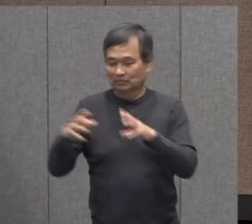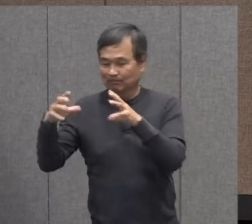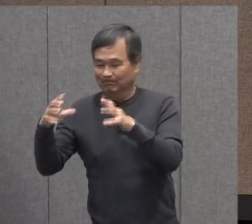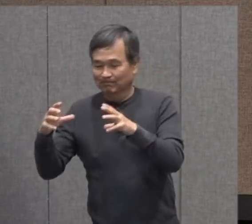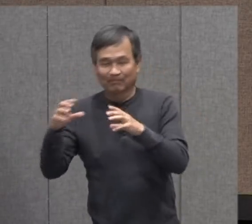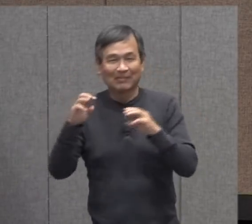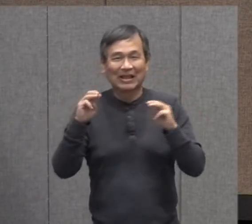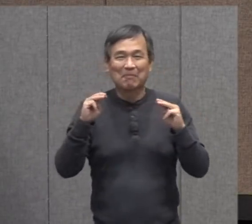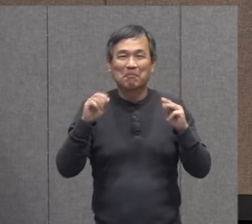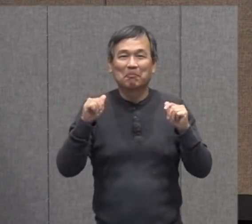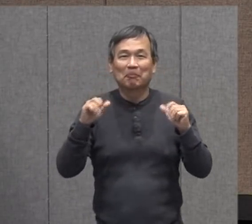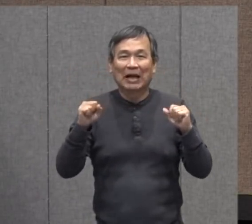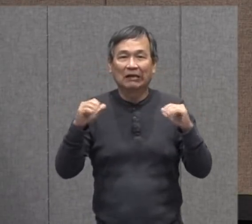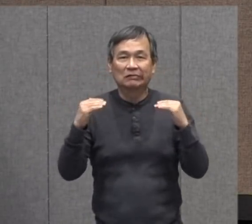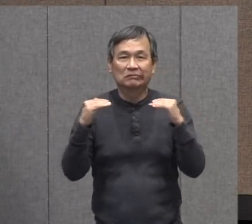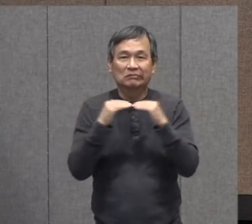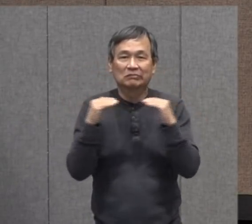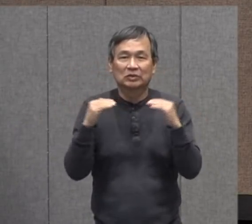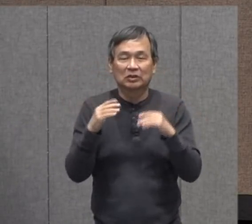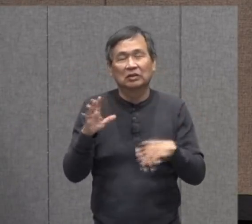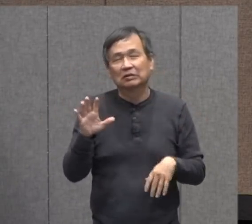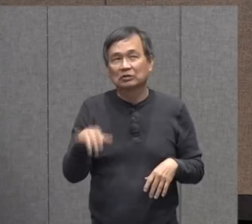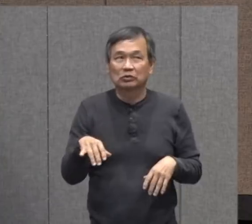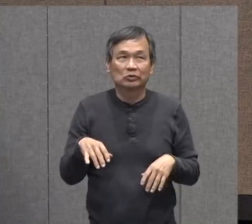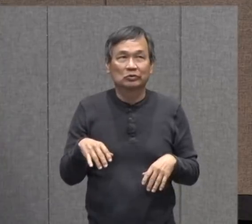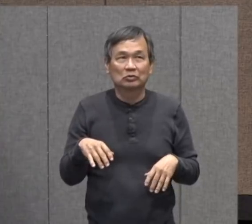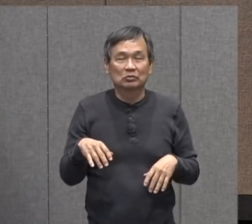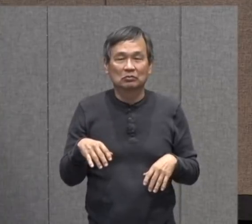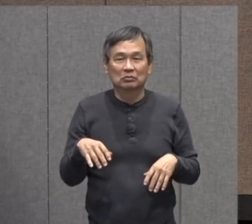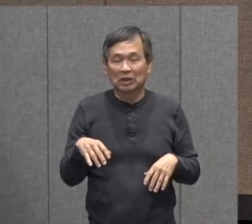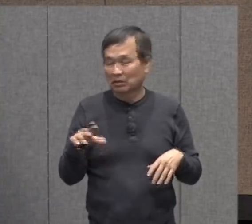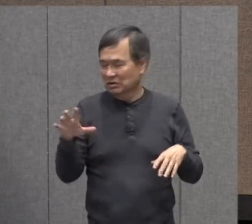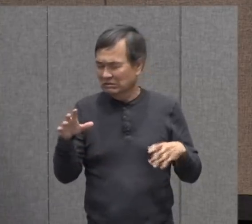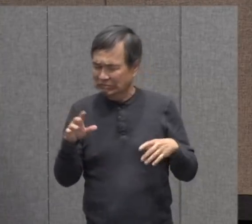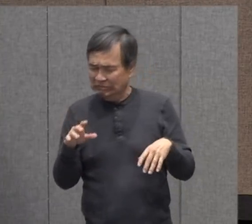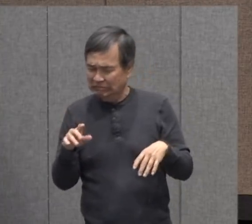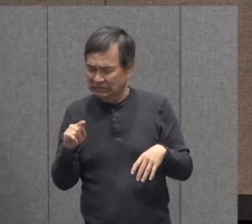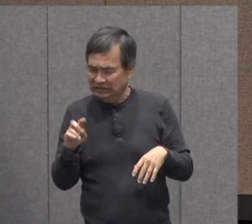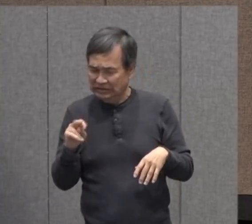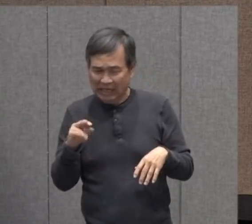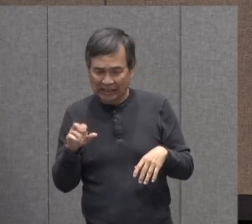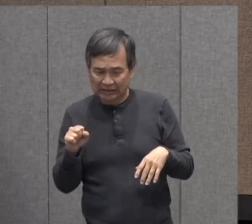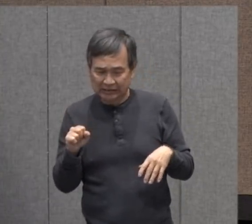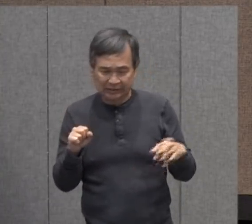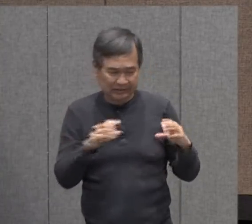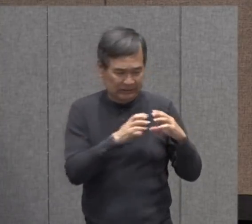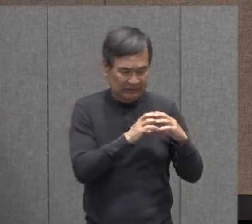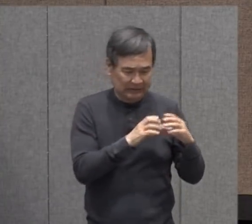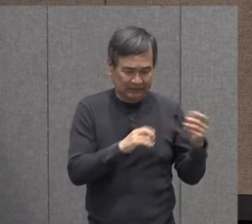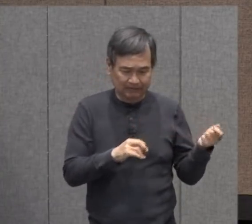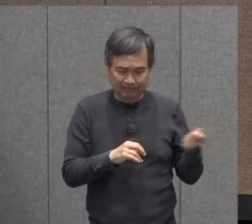I'm gonna test this, my tennis ball and my exercise ball. I think of all the objects I brought today,